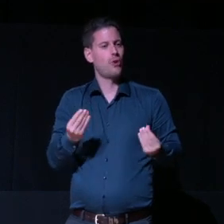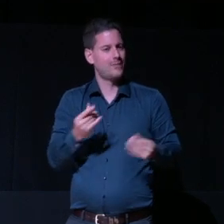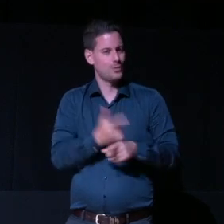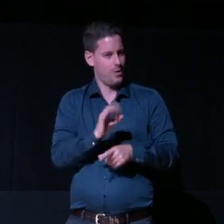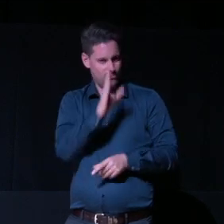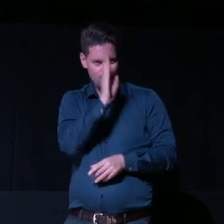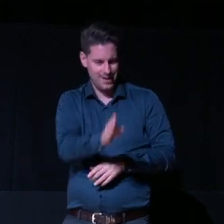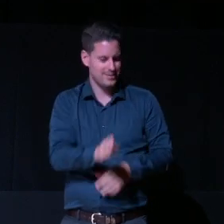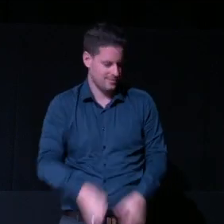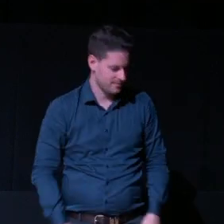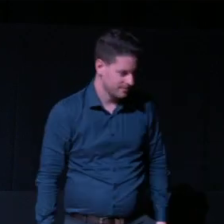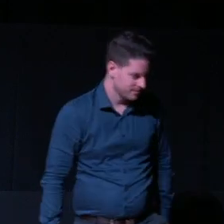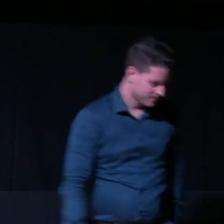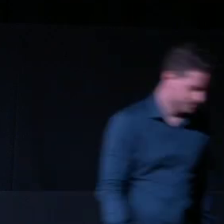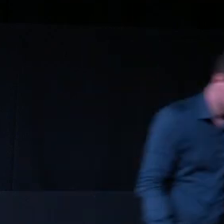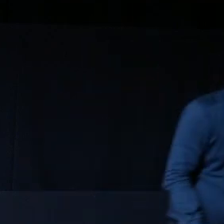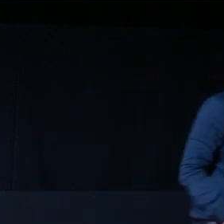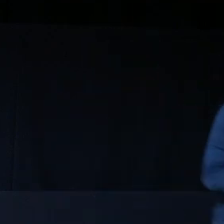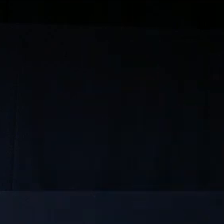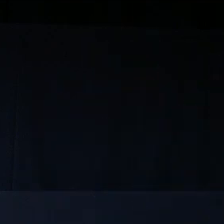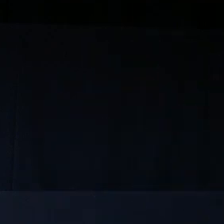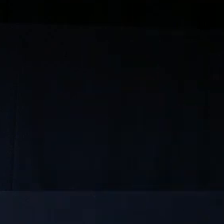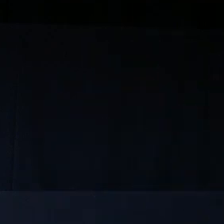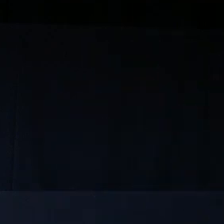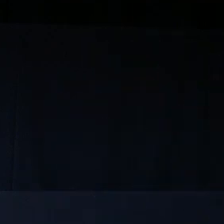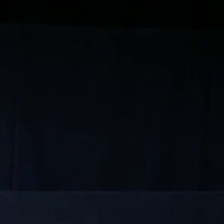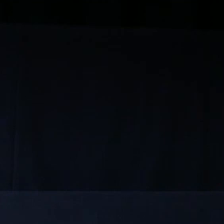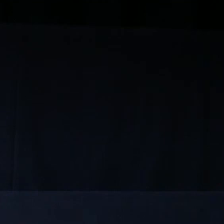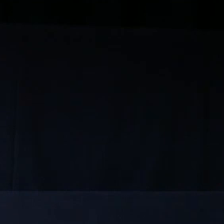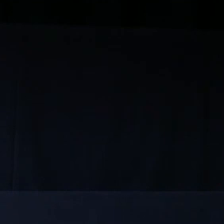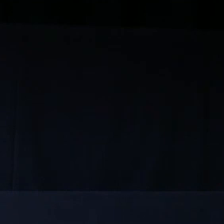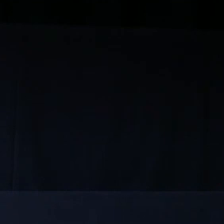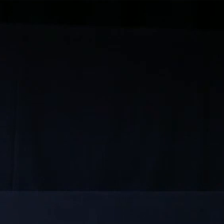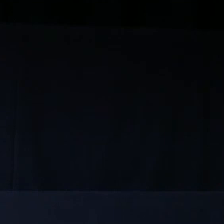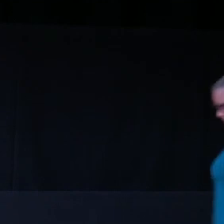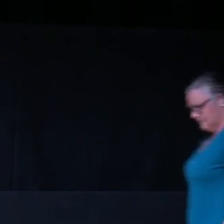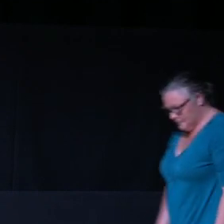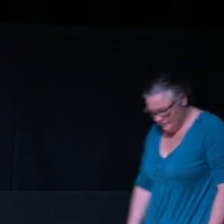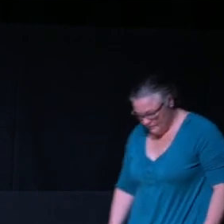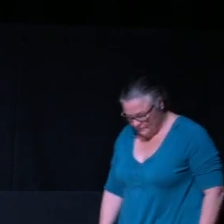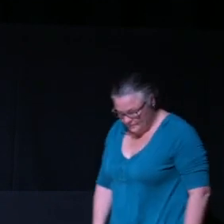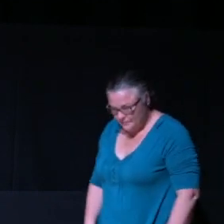was that concern wasn't there with hashtag me too that a whole lot of innocent victims would